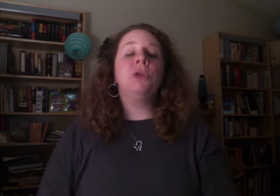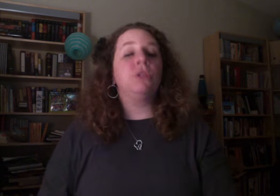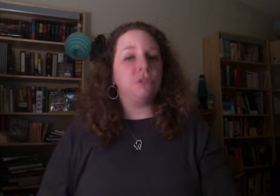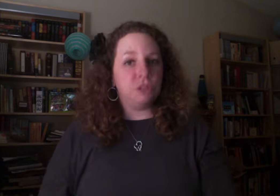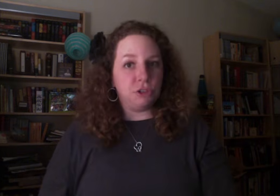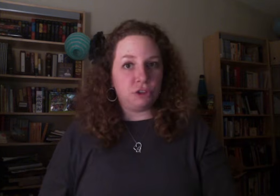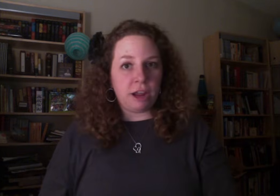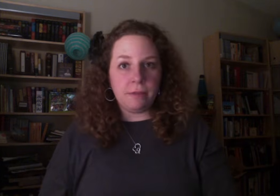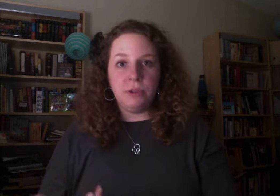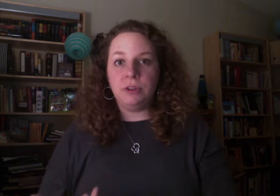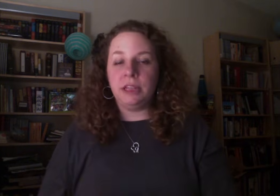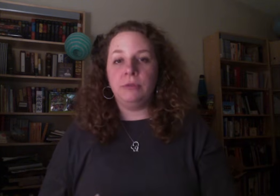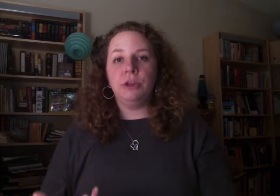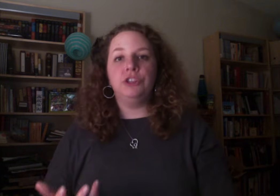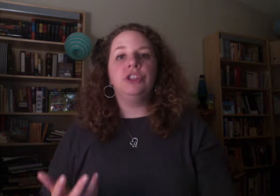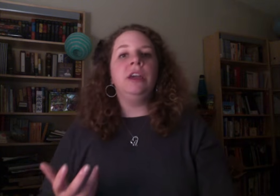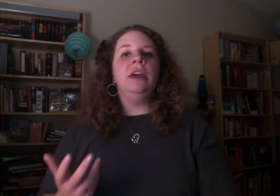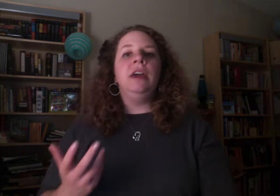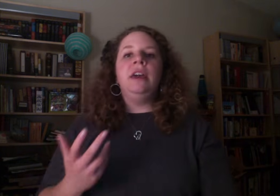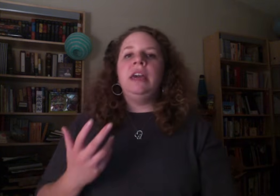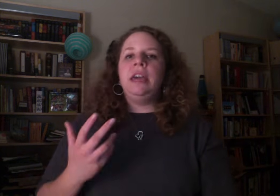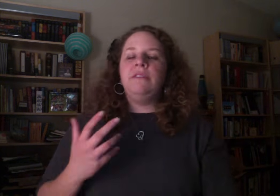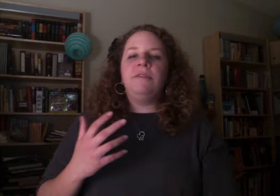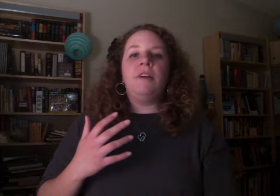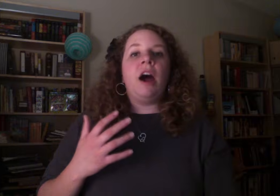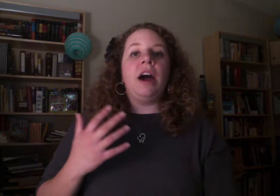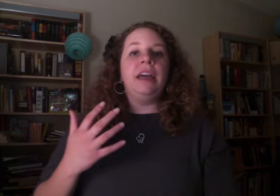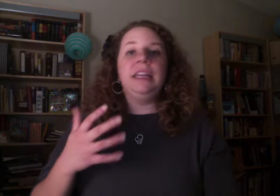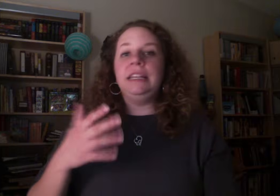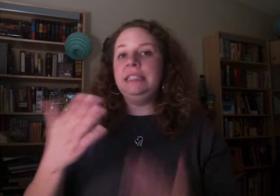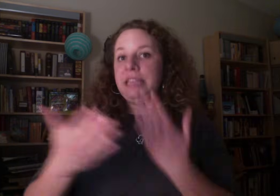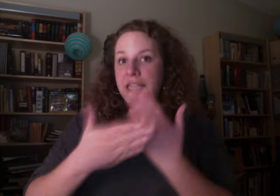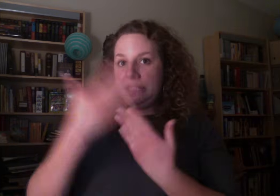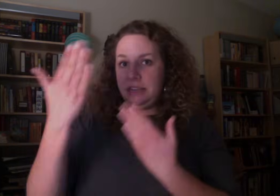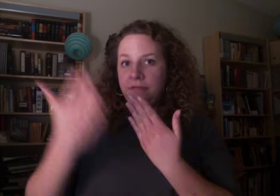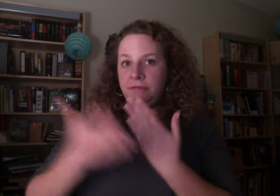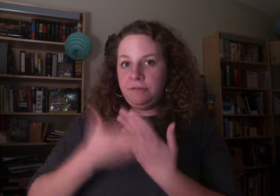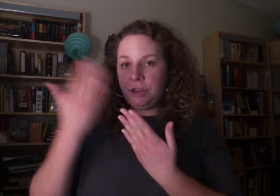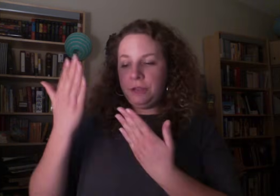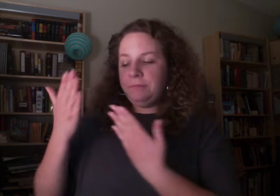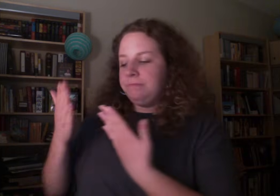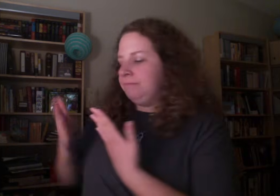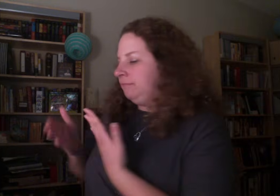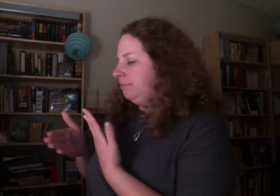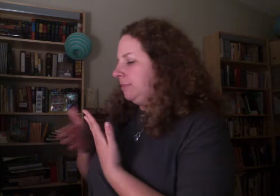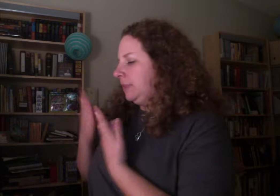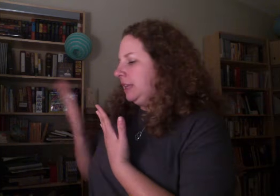You can also describe your language if it is EASY for you.